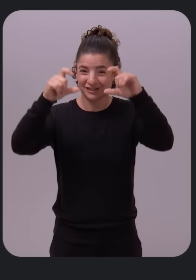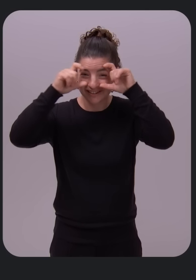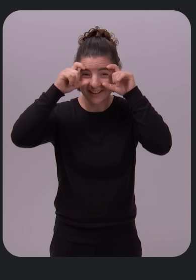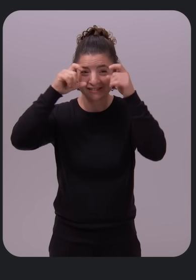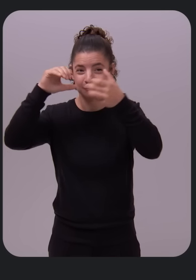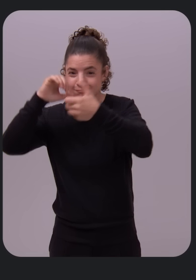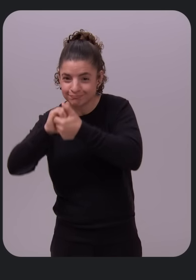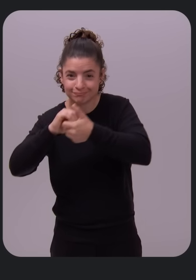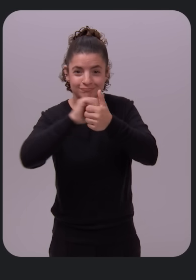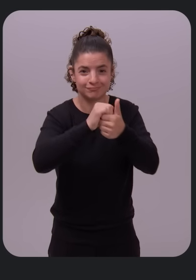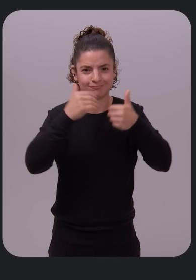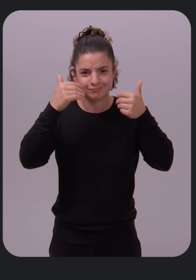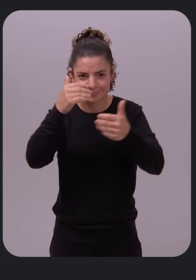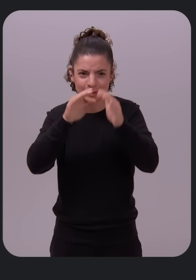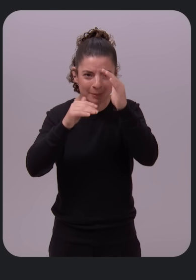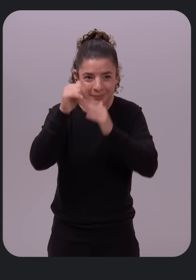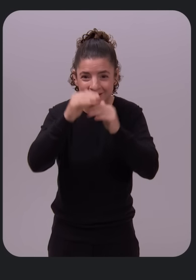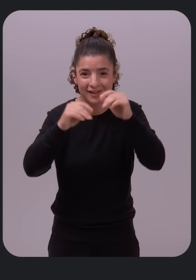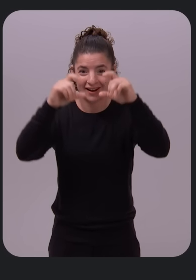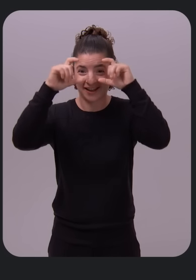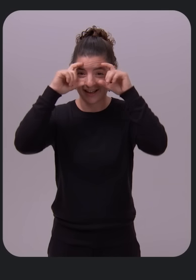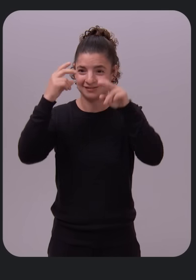partners to build glasses with Android XR.